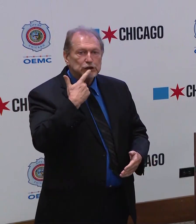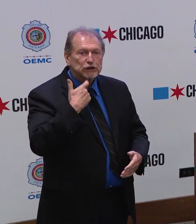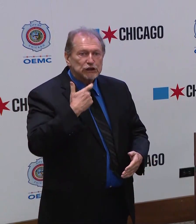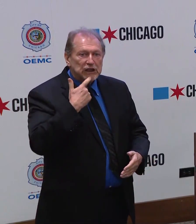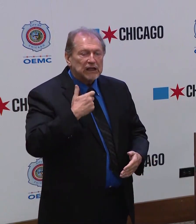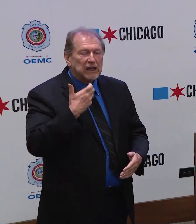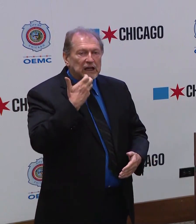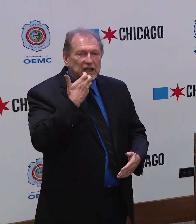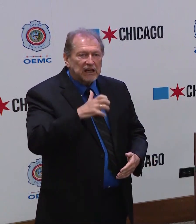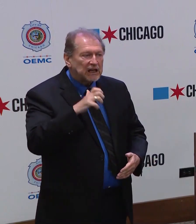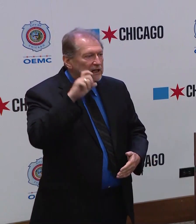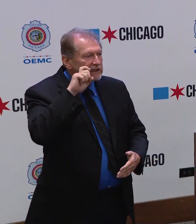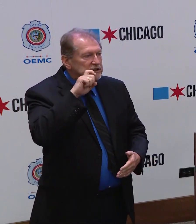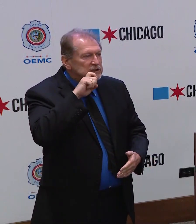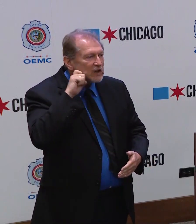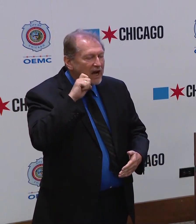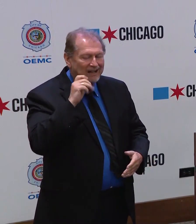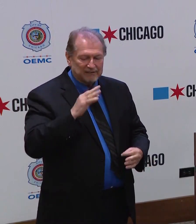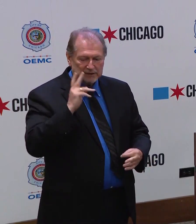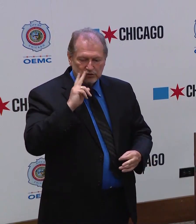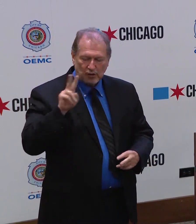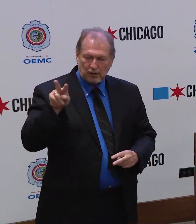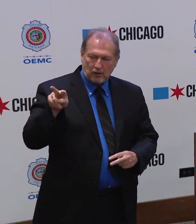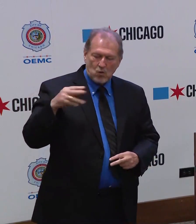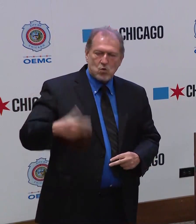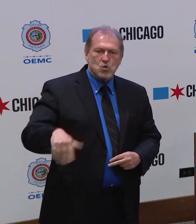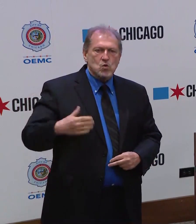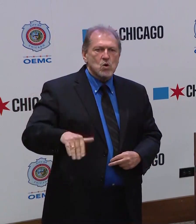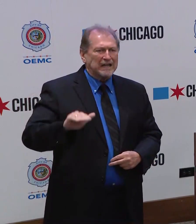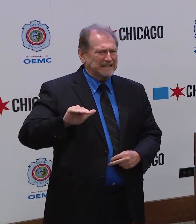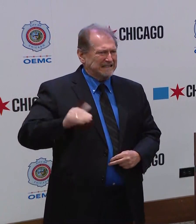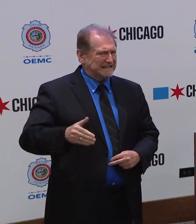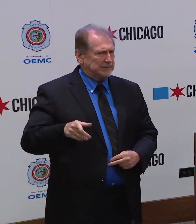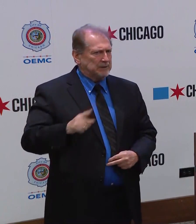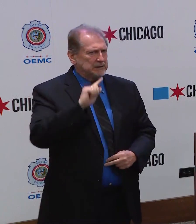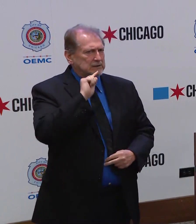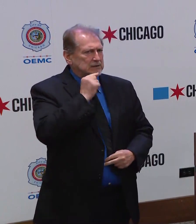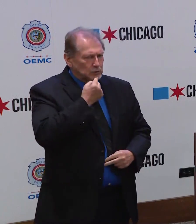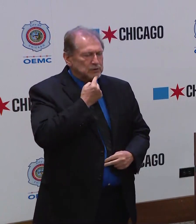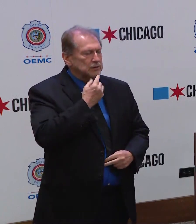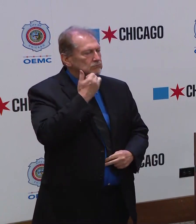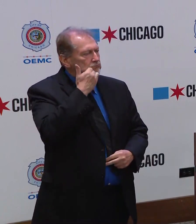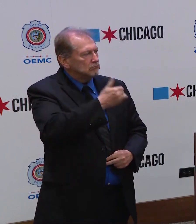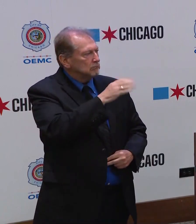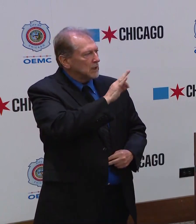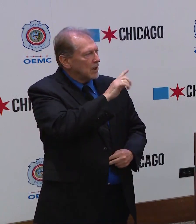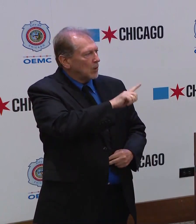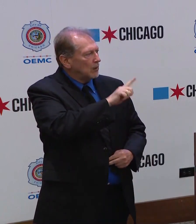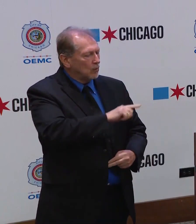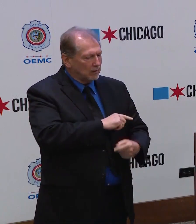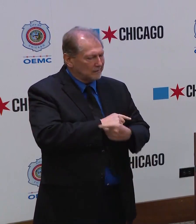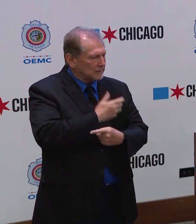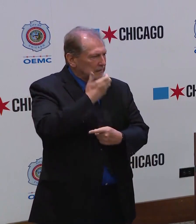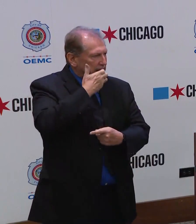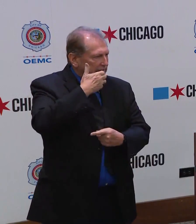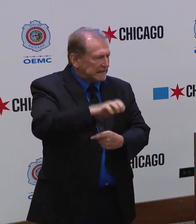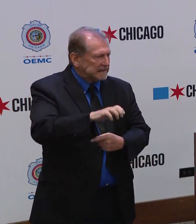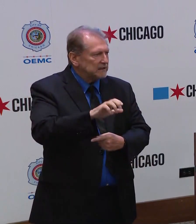HEADACHE, AND A PULSE THAT IS RAPID AND STRONG SKIN. THAT IS RED, HOT AND DRY AND CONFUSION. IF YOU SEE SOMEONE